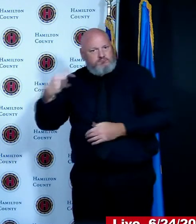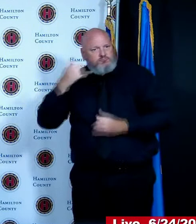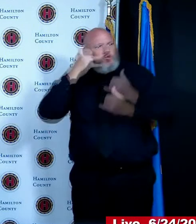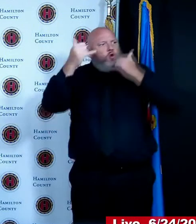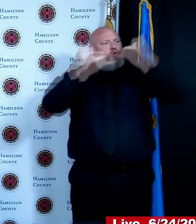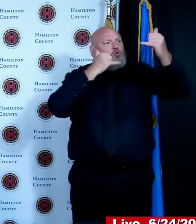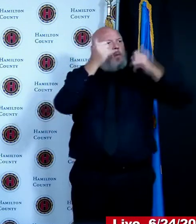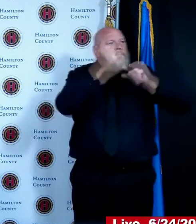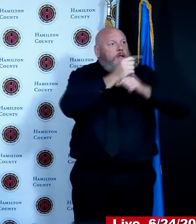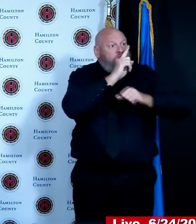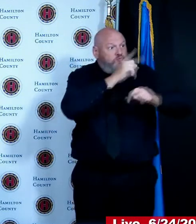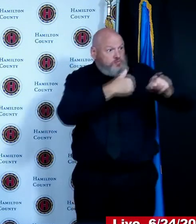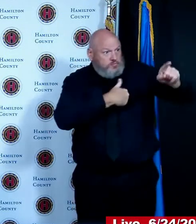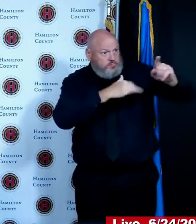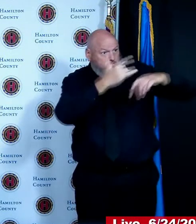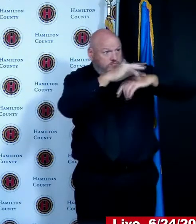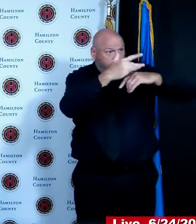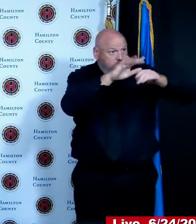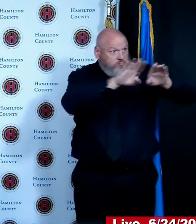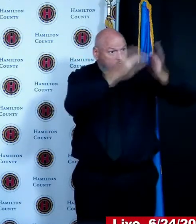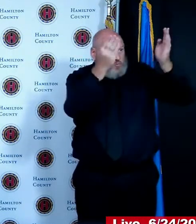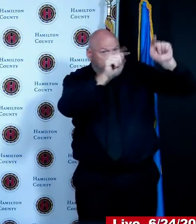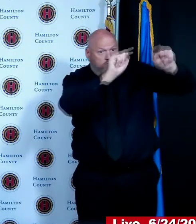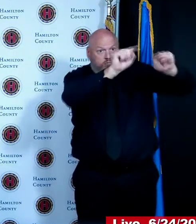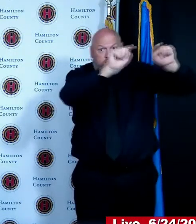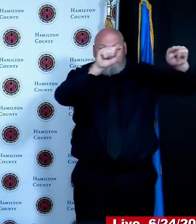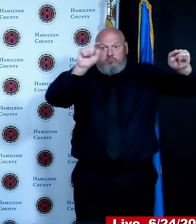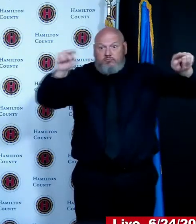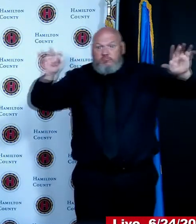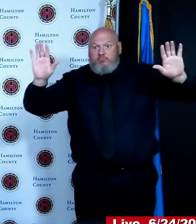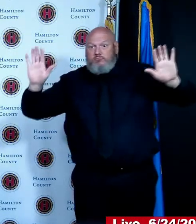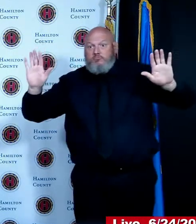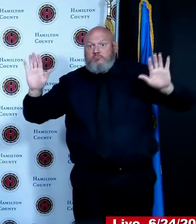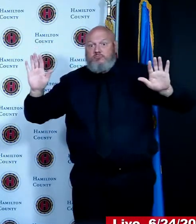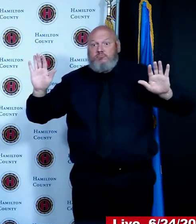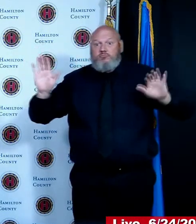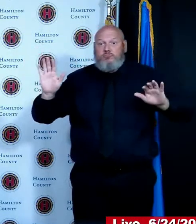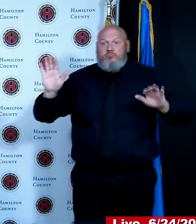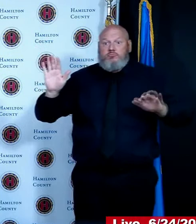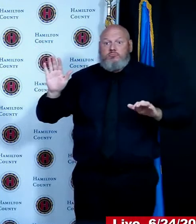guys open are you do are you at capacity they are not at capacity and so go get